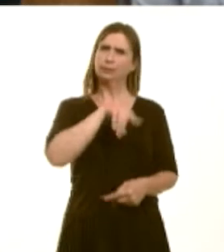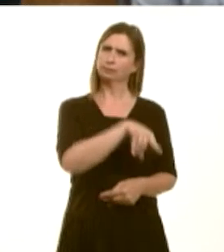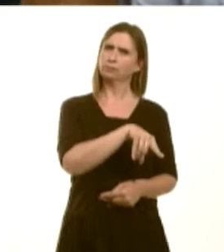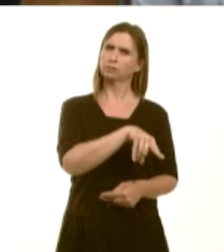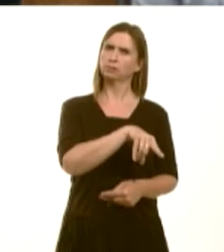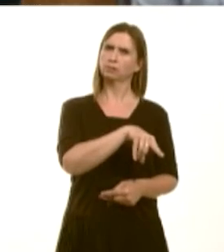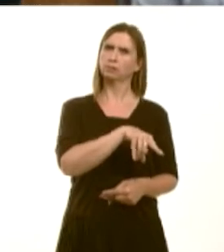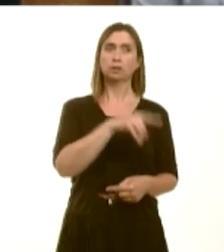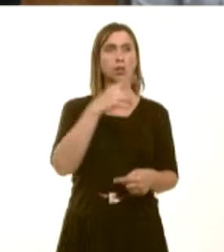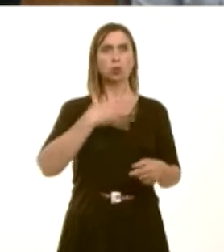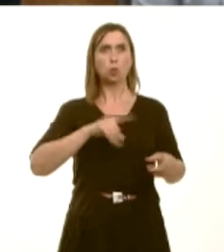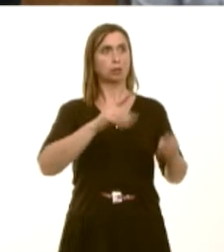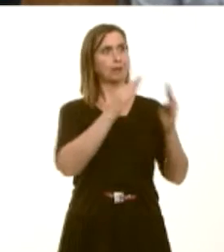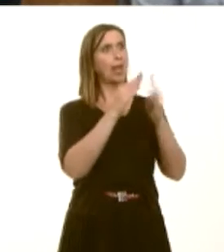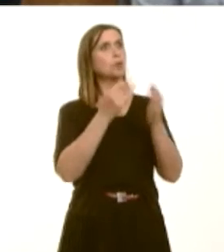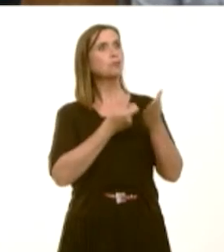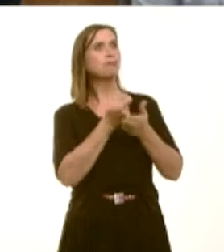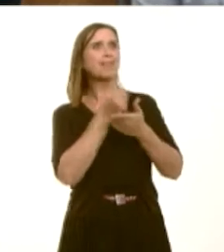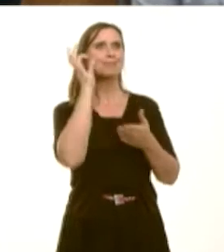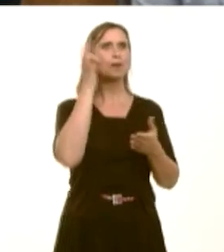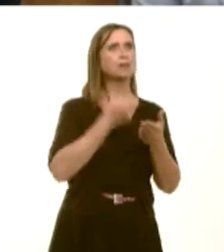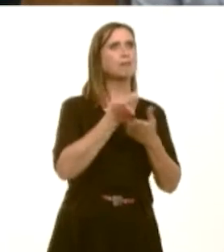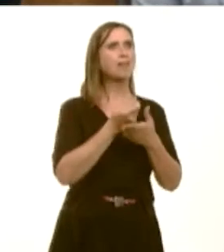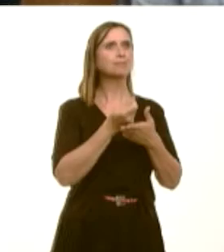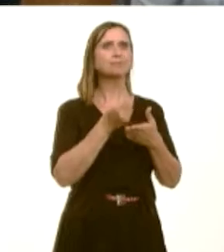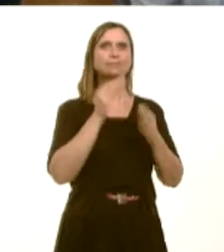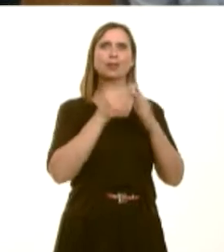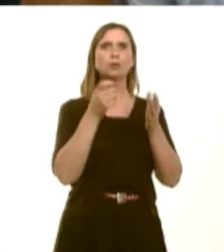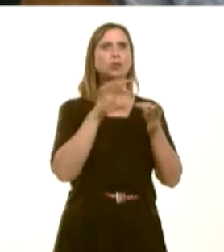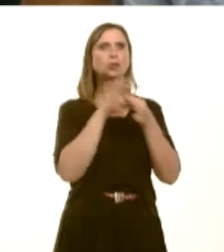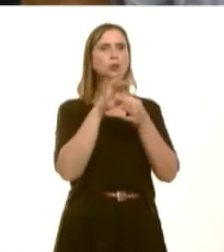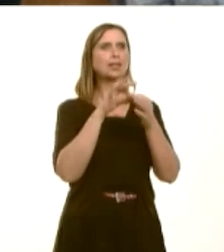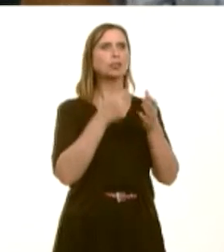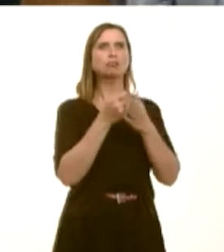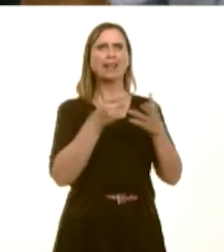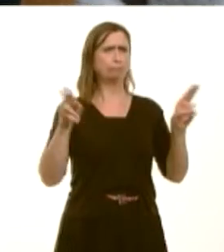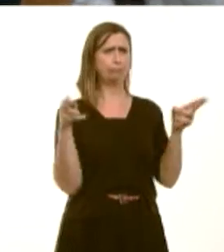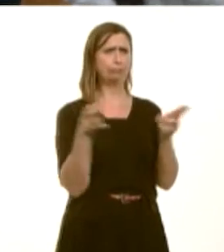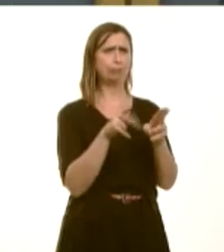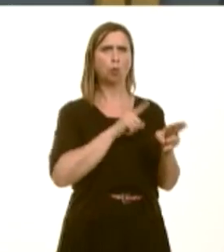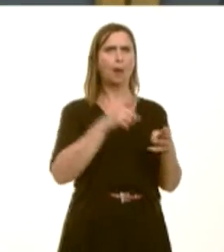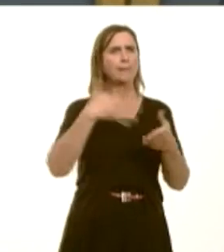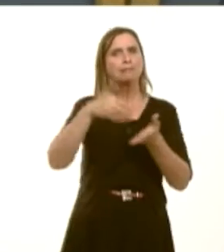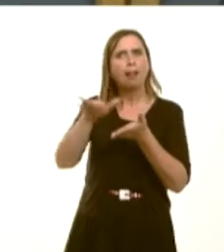Selling off that stock of housing would undermine what weíre trying to do in order to ensure that their needs are met.